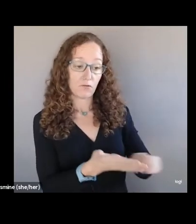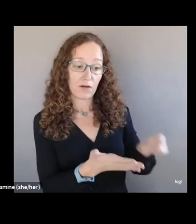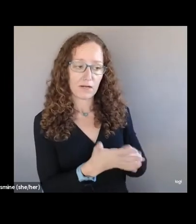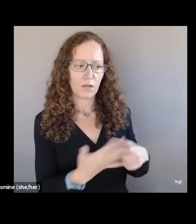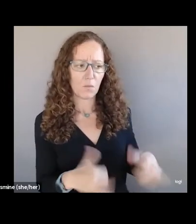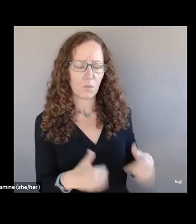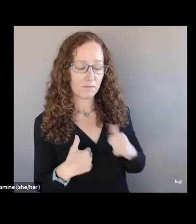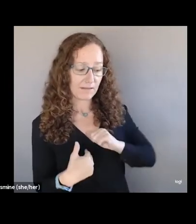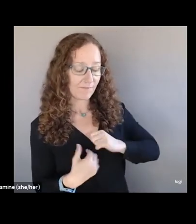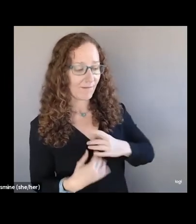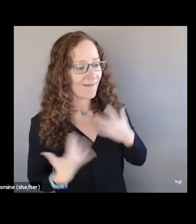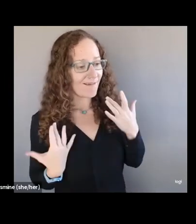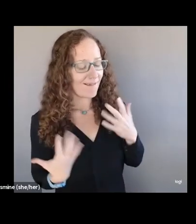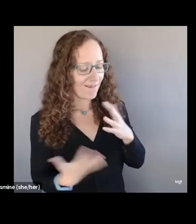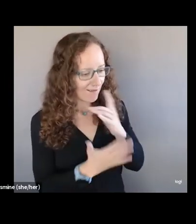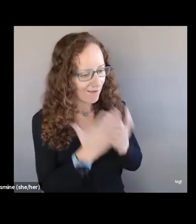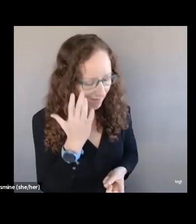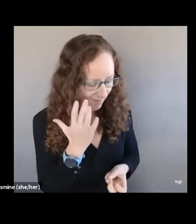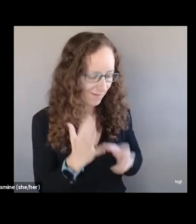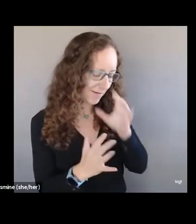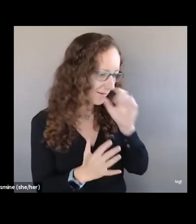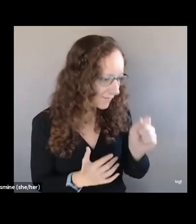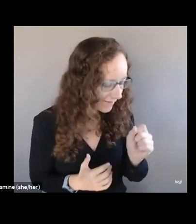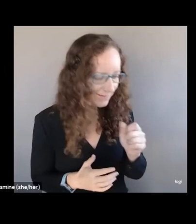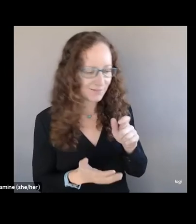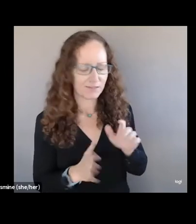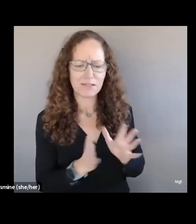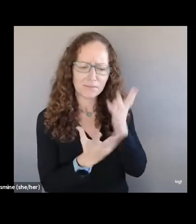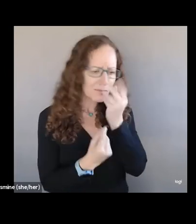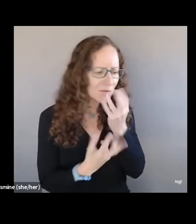delight in. It is beautiful, it is incisive in ways that move me